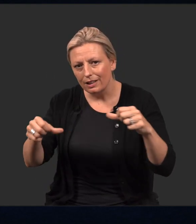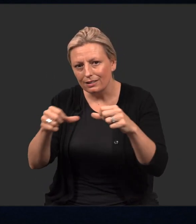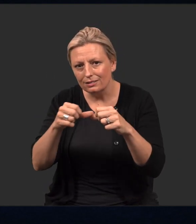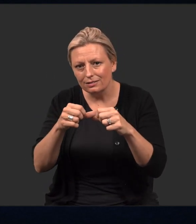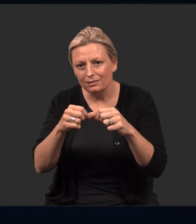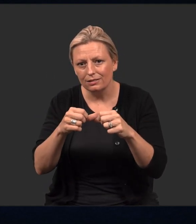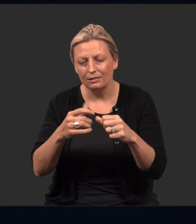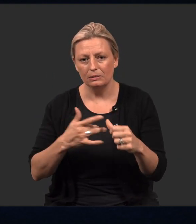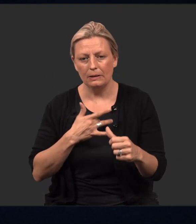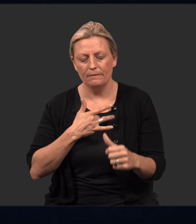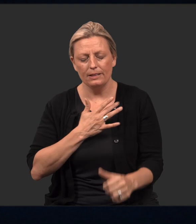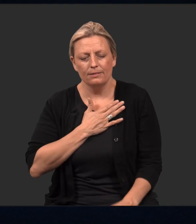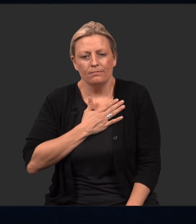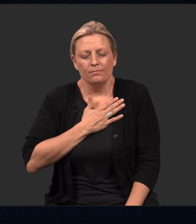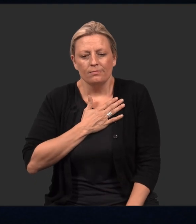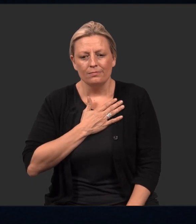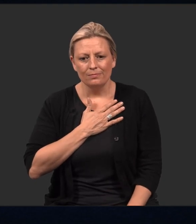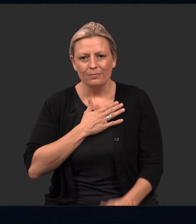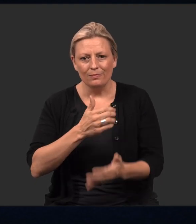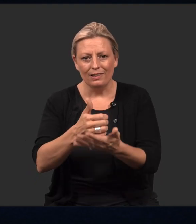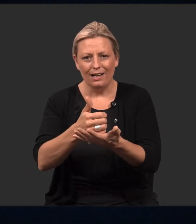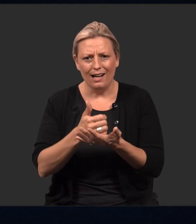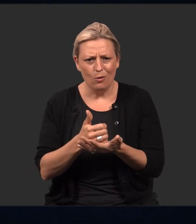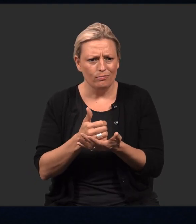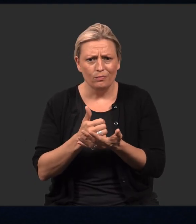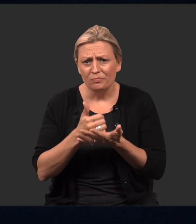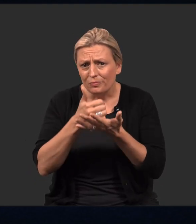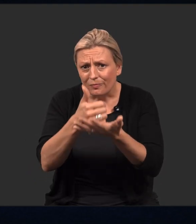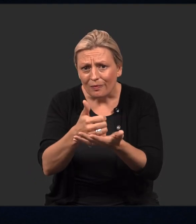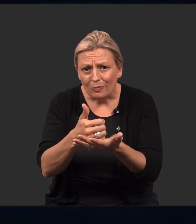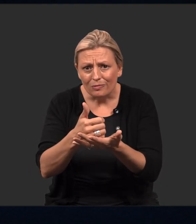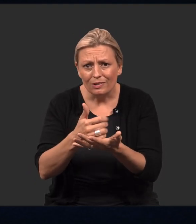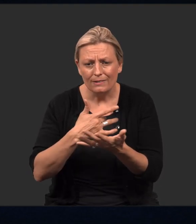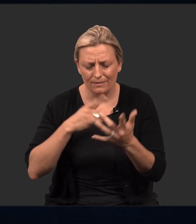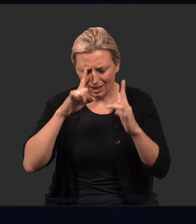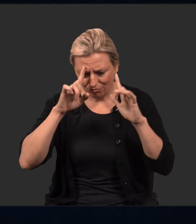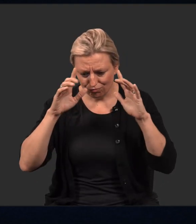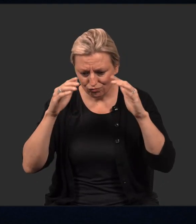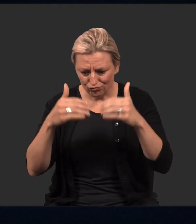Think about your space, feel it in your heart, let it help you turn your attention inward.